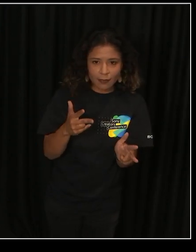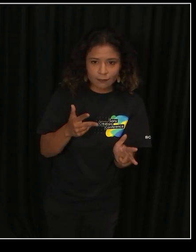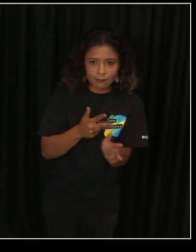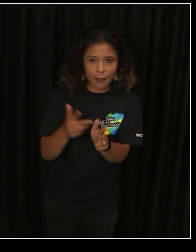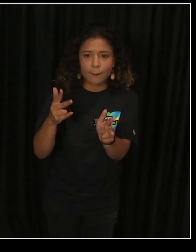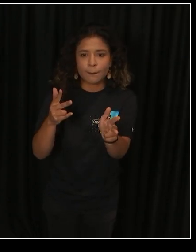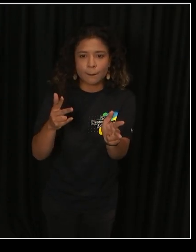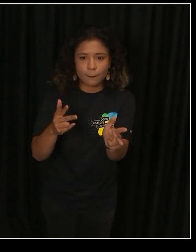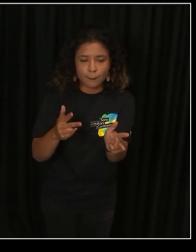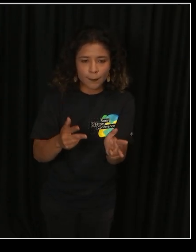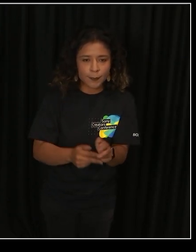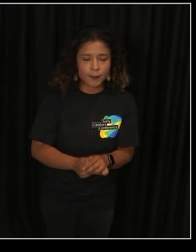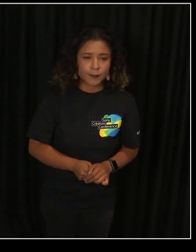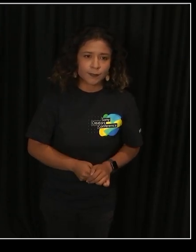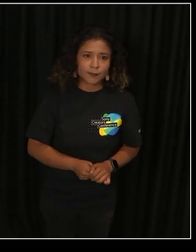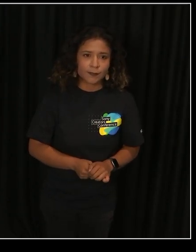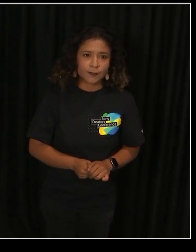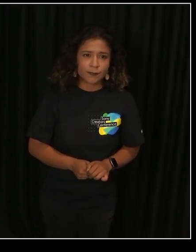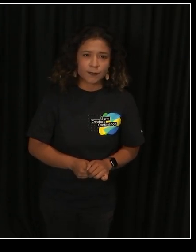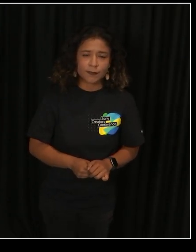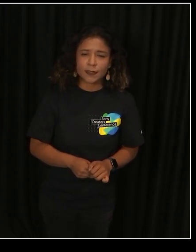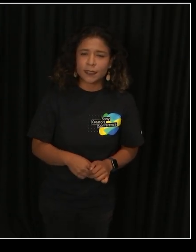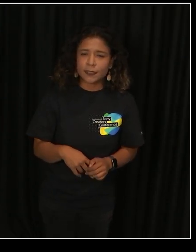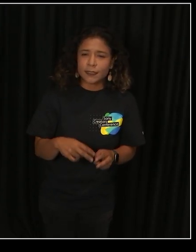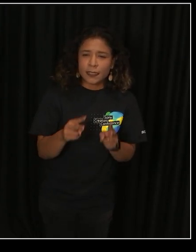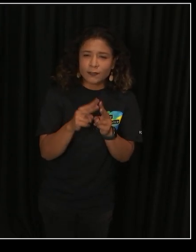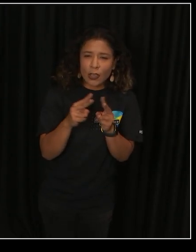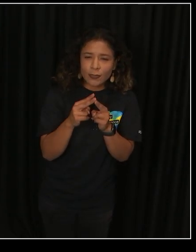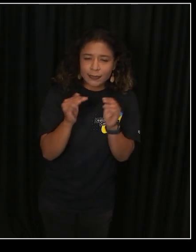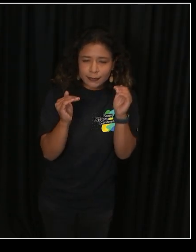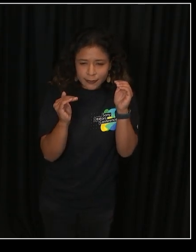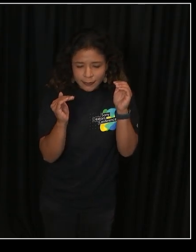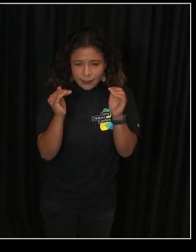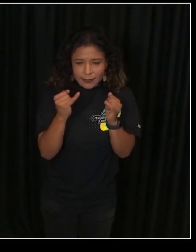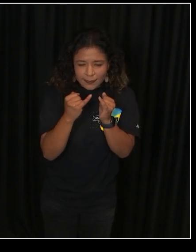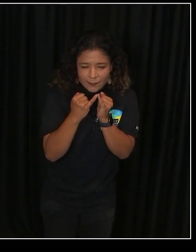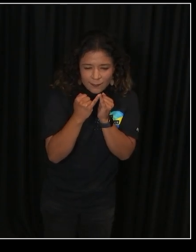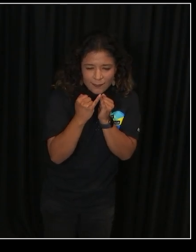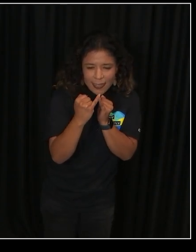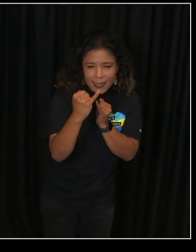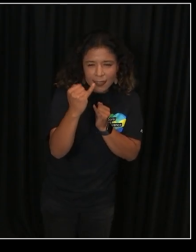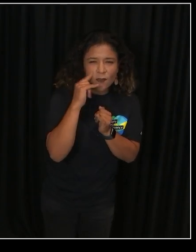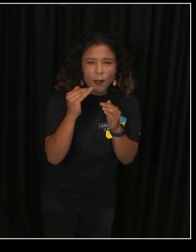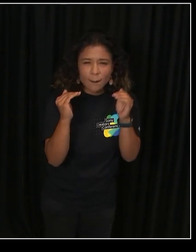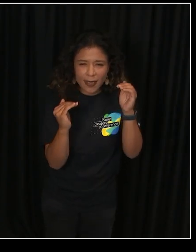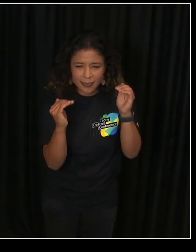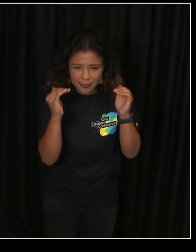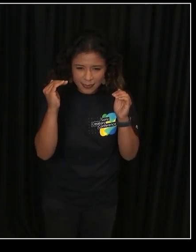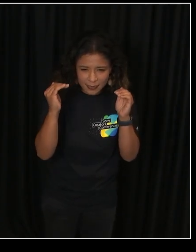So it's a very, very fine line that we're trying to balance here. To try to encourage the right behavior,